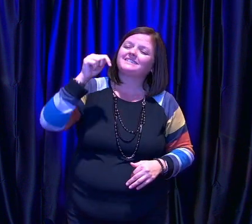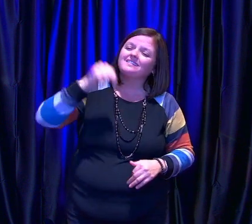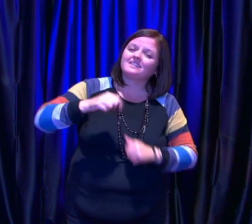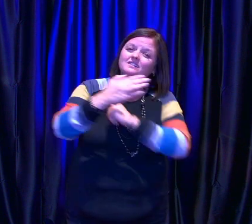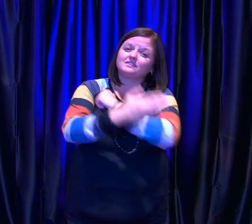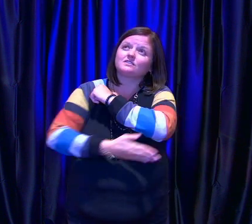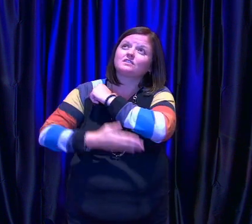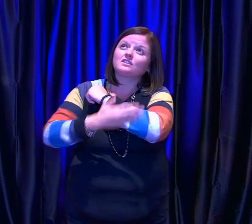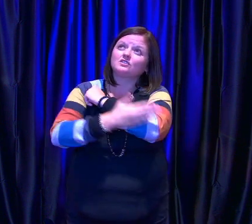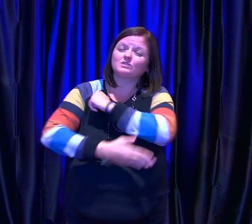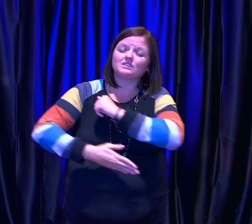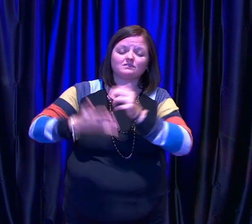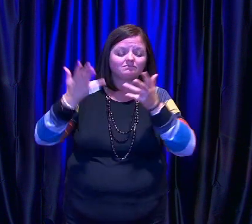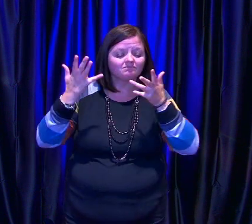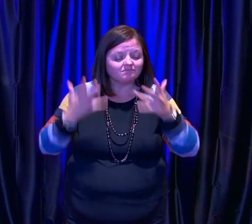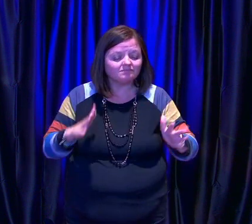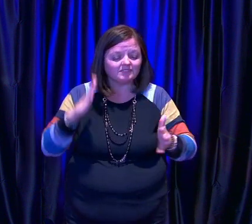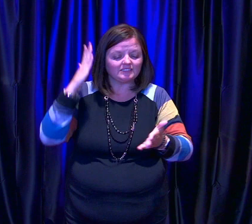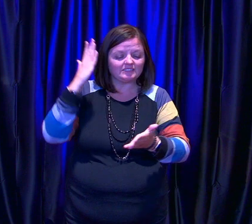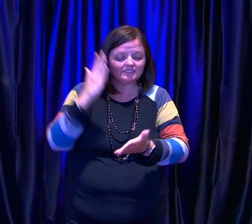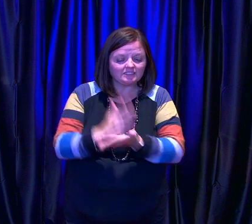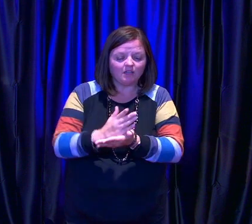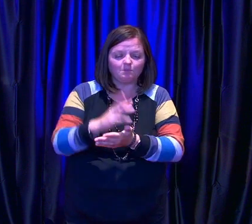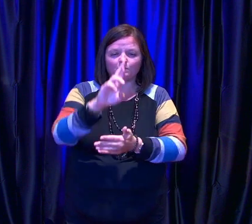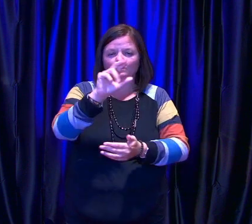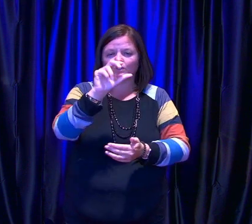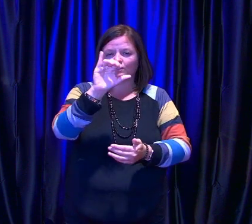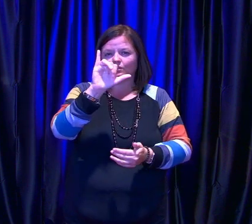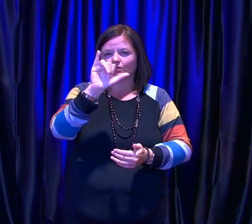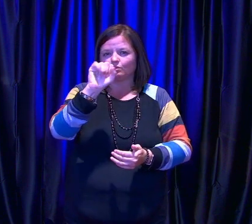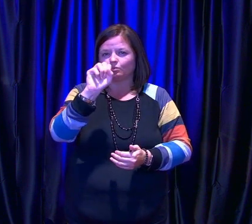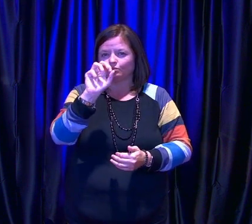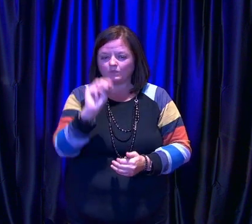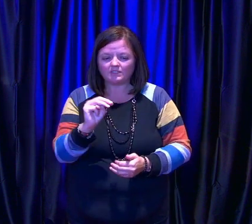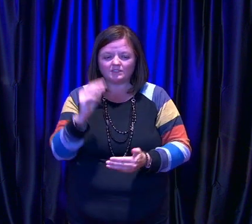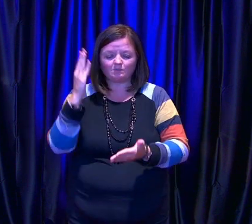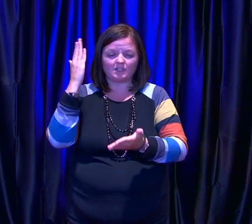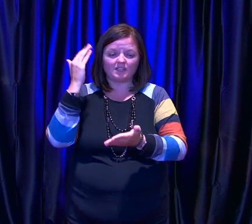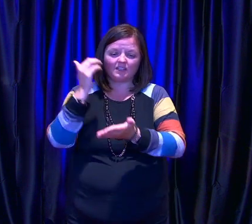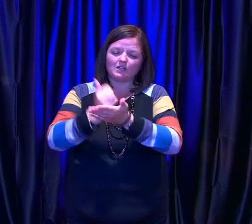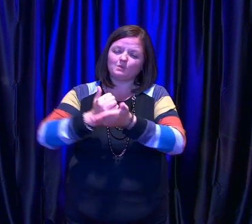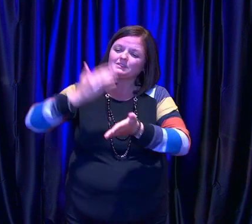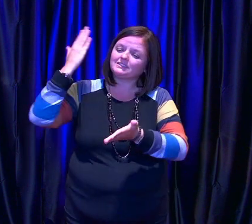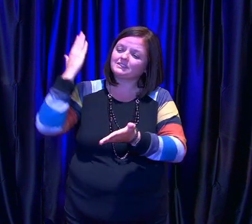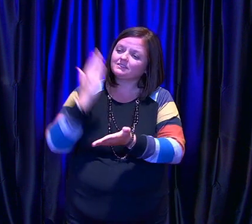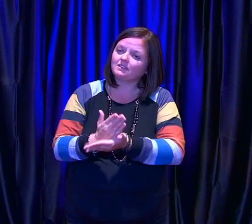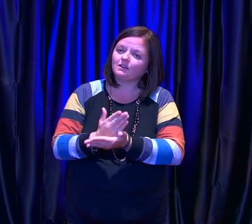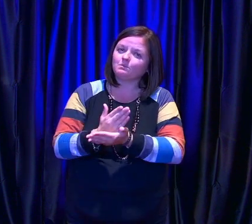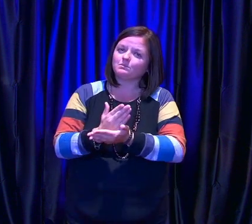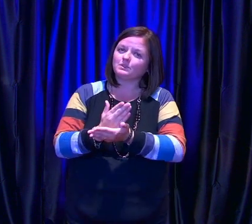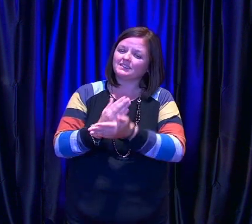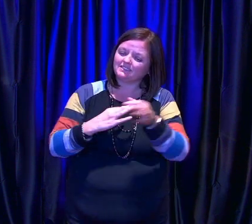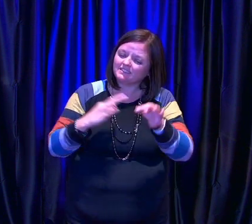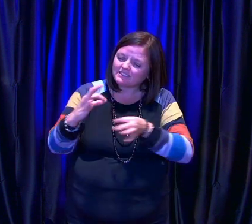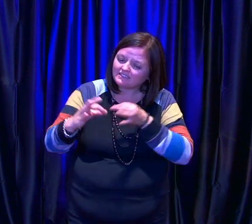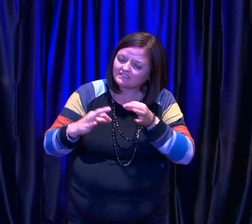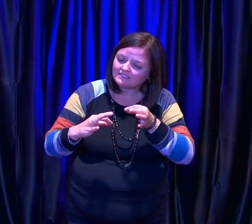to put an end to racism we pray that you would help us to put an end Lord to defying authority we pray God